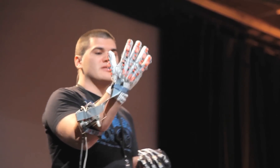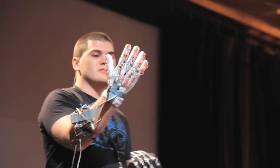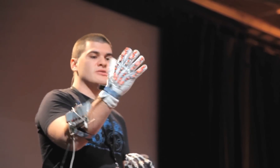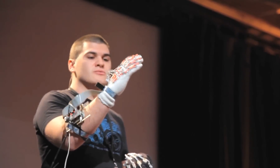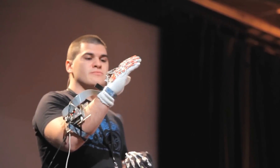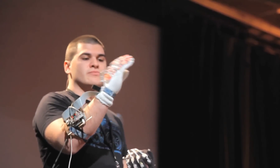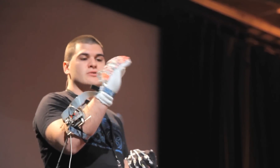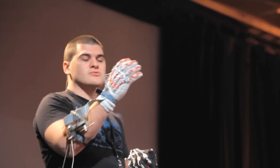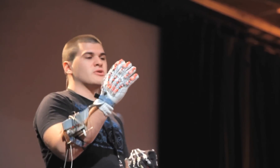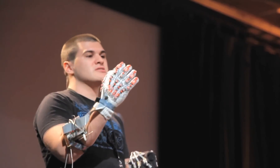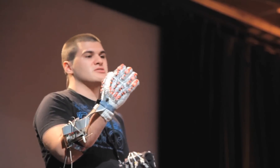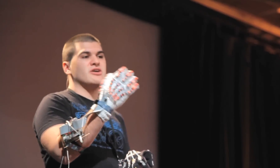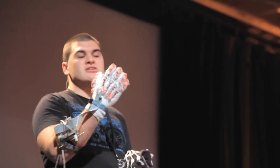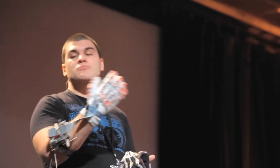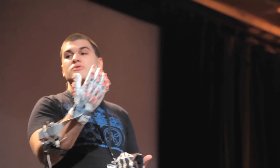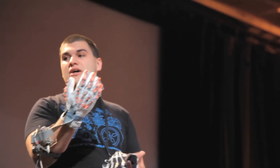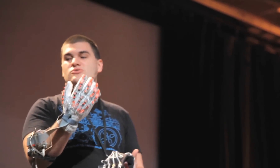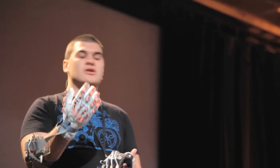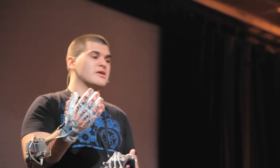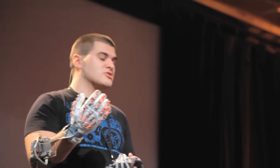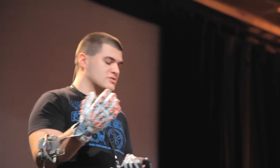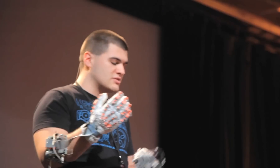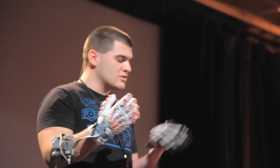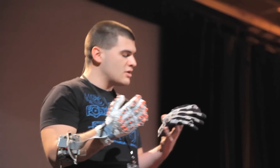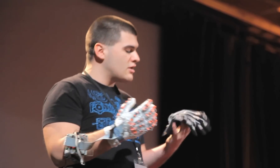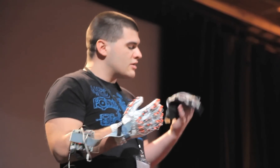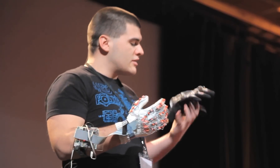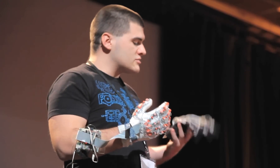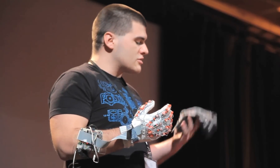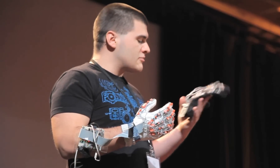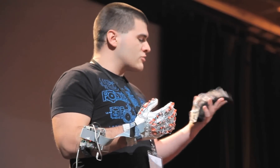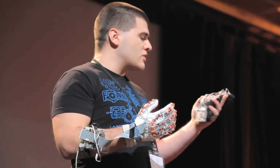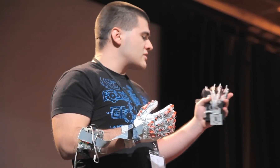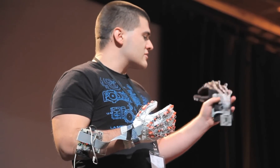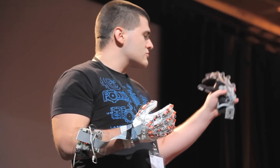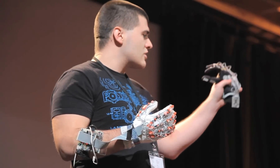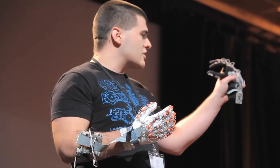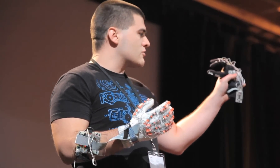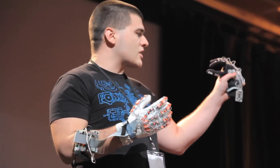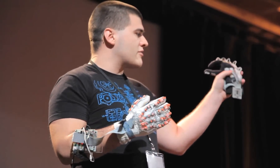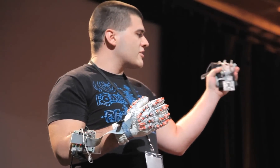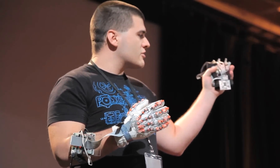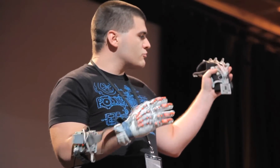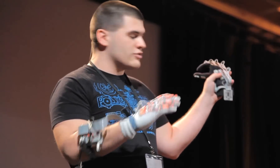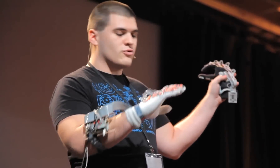It's the first version of a sensorial glove that can translate sign language. In my left hand is the version we're working on.